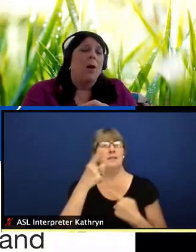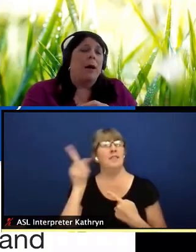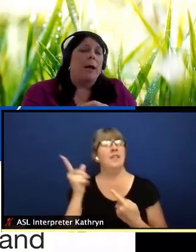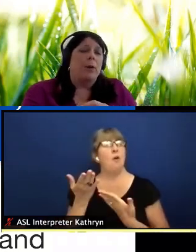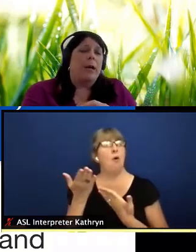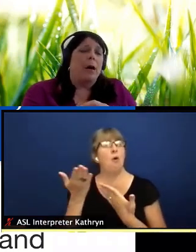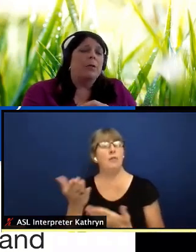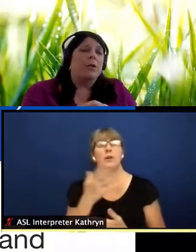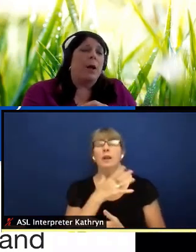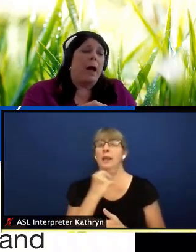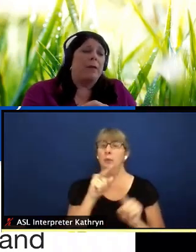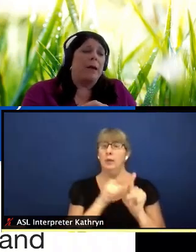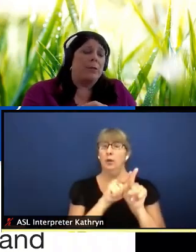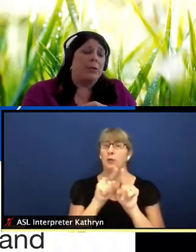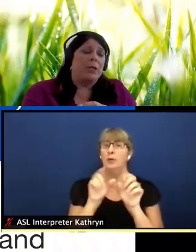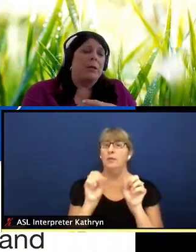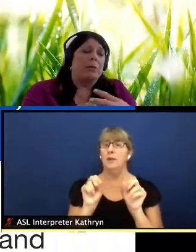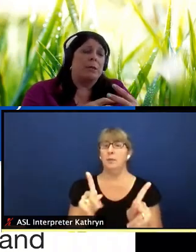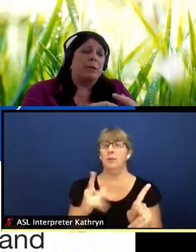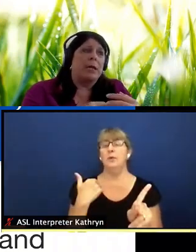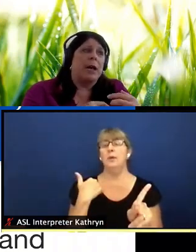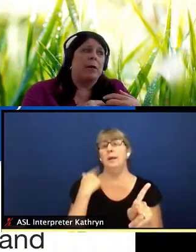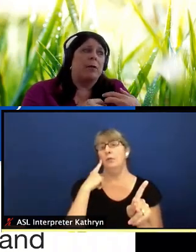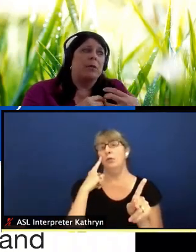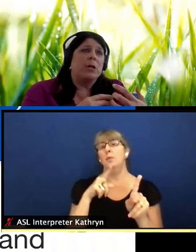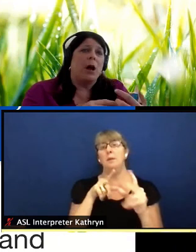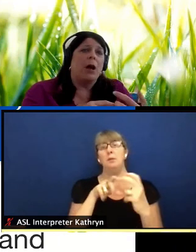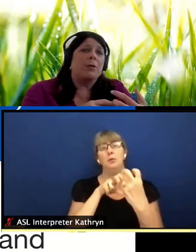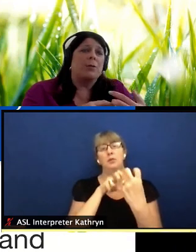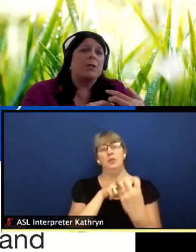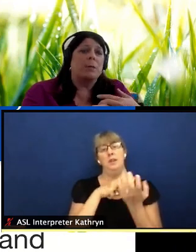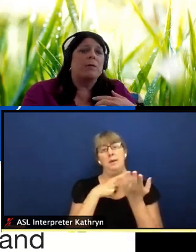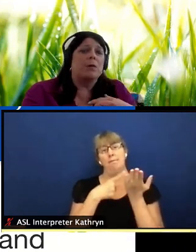but we also have the opportunity to be able to sit down and really talk through some of those